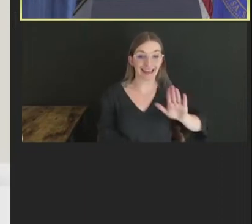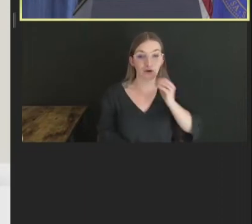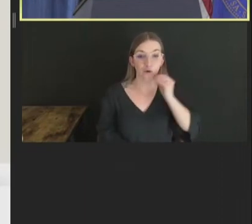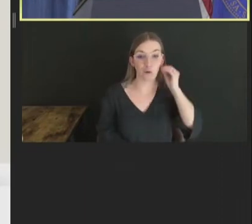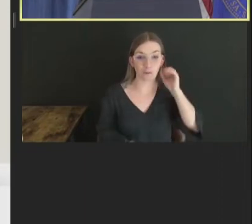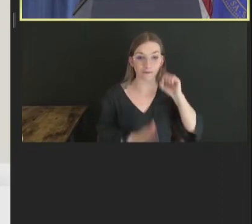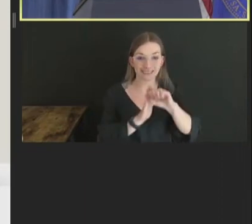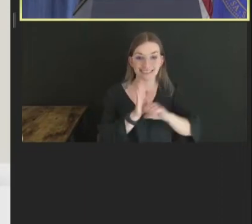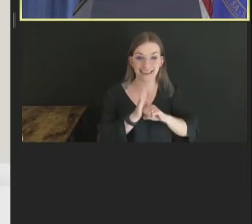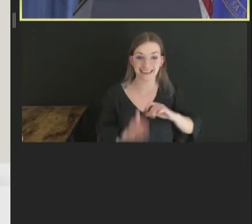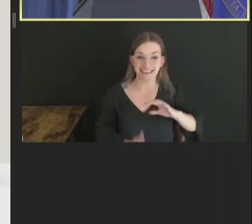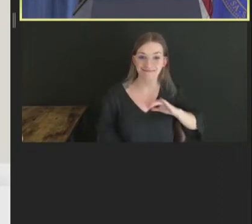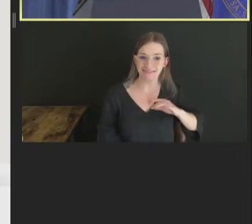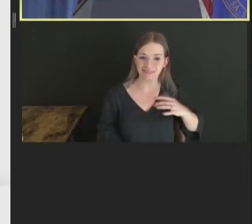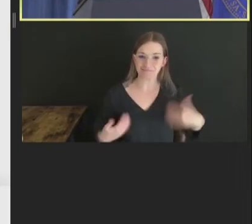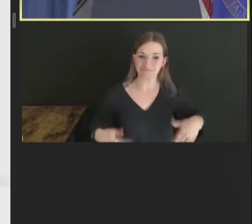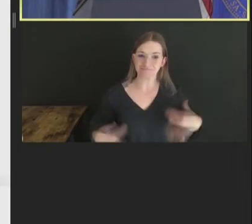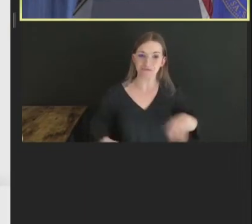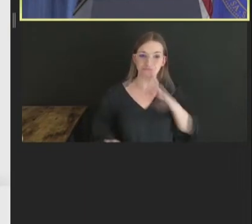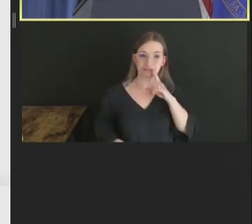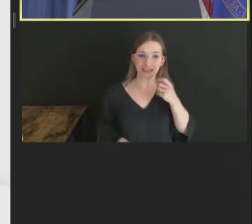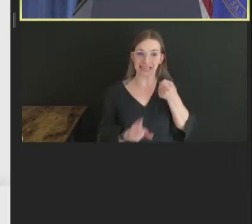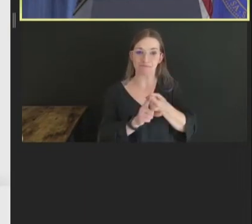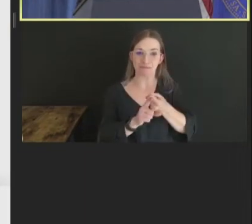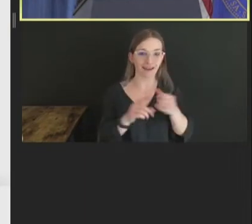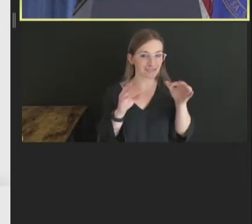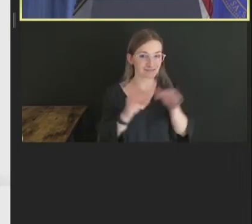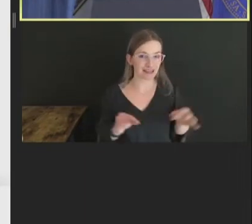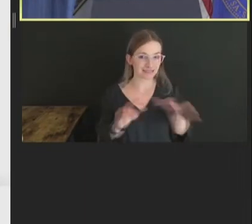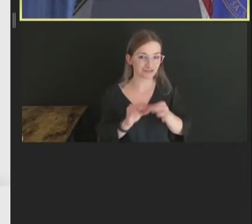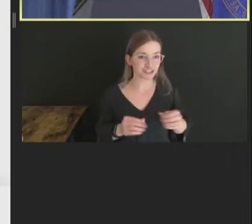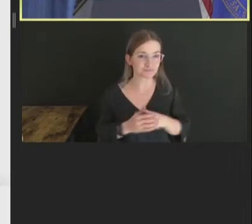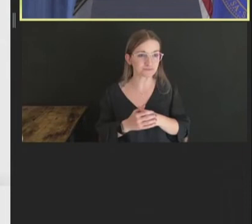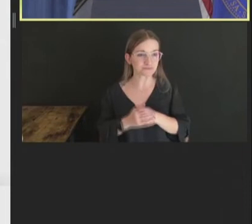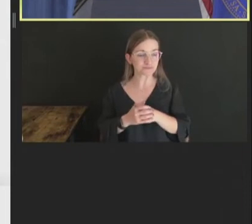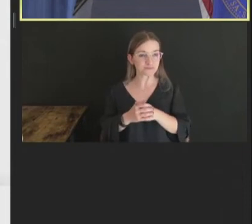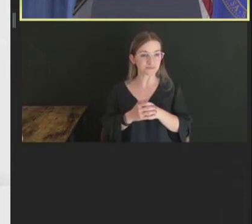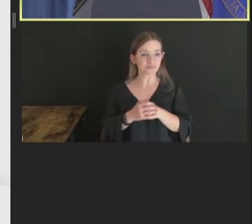This is Tuba City Regional Health Center. Again, you know, featuring native voices,